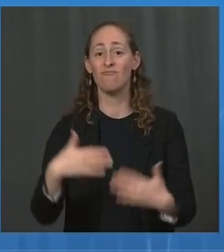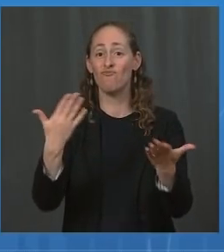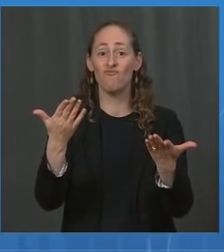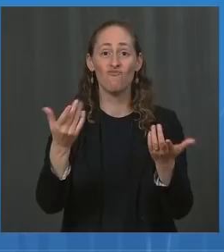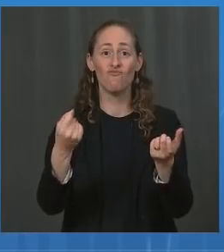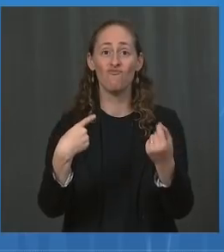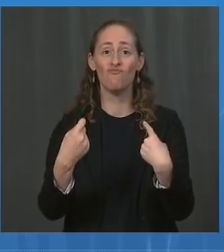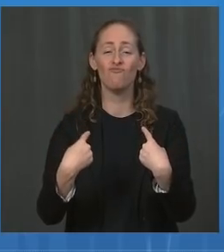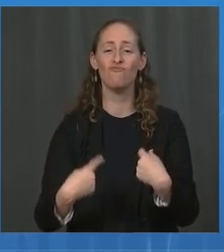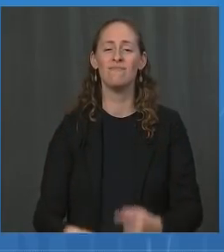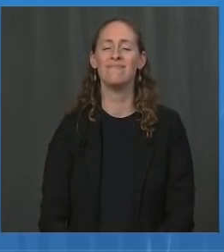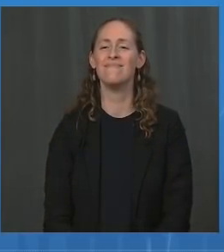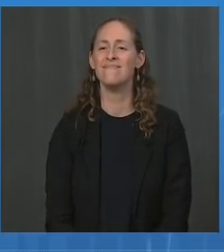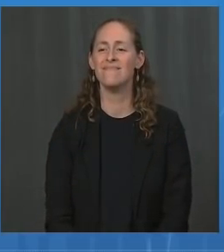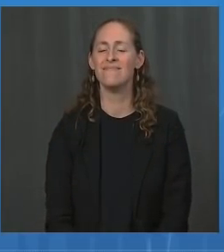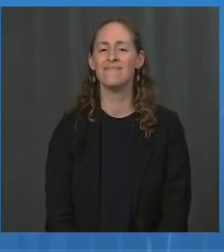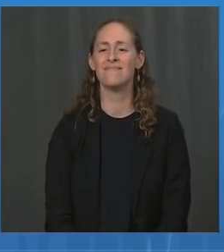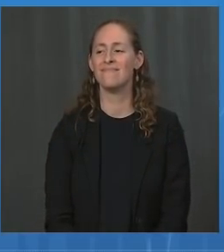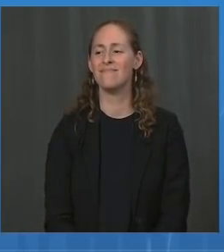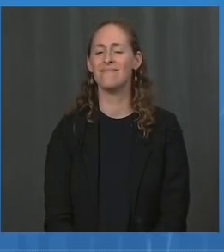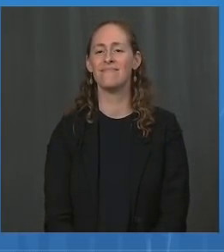Moderator: We'll go to Yamiche Alcindor at PBS.